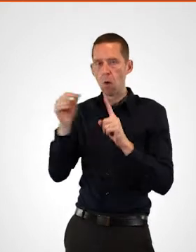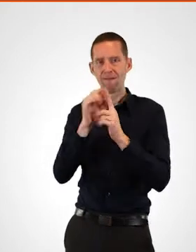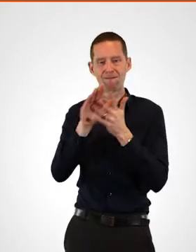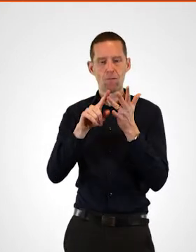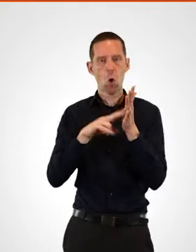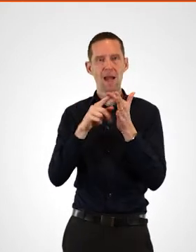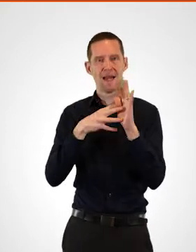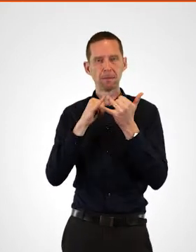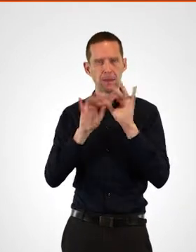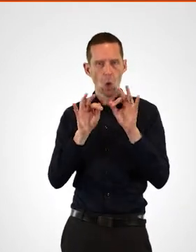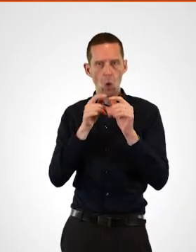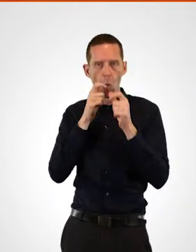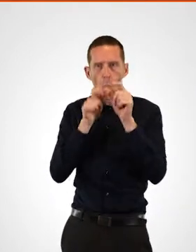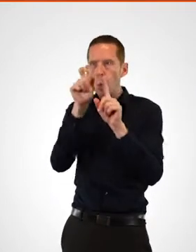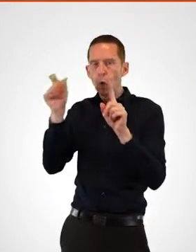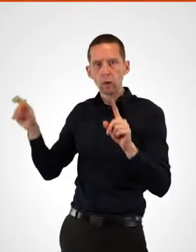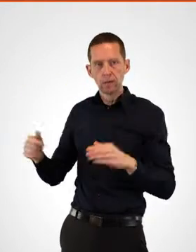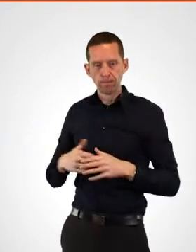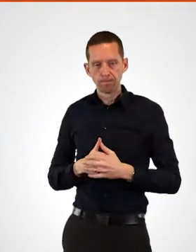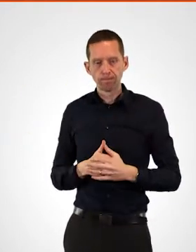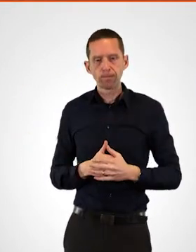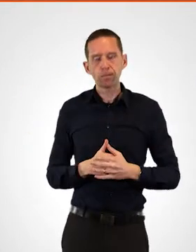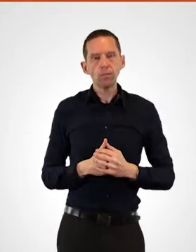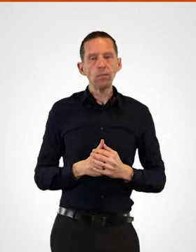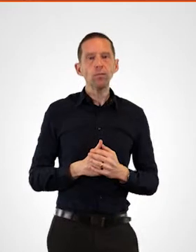and particular words, and one way in which she has been trying